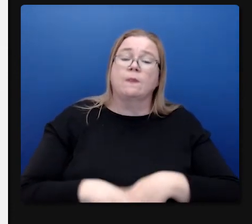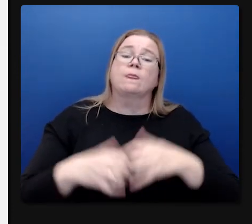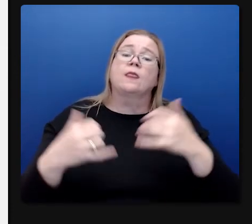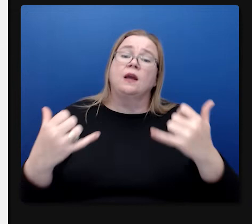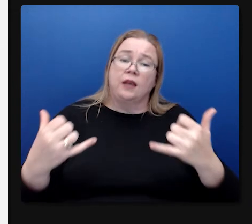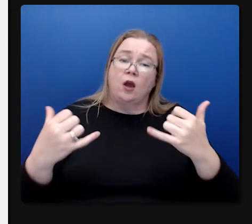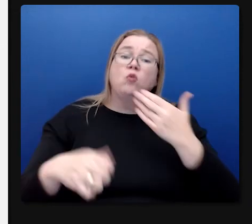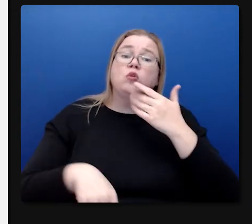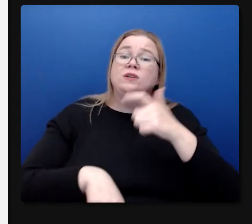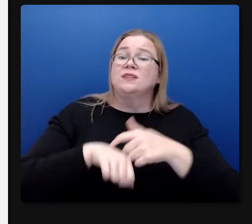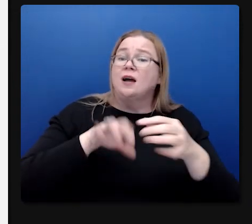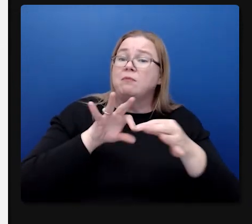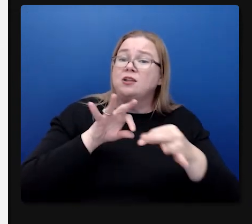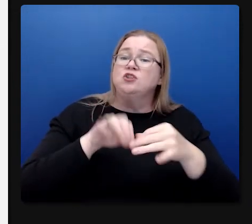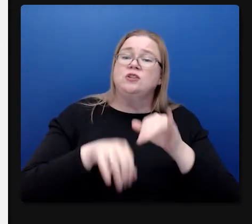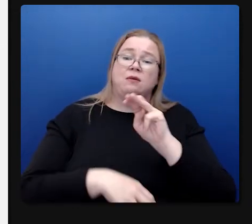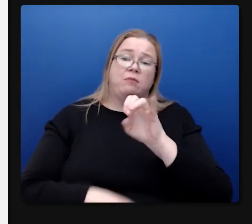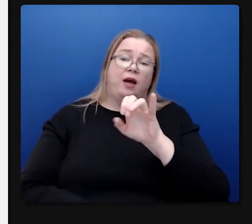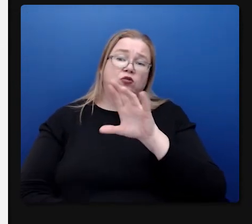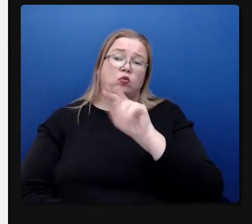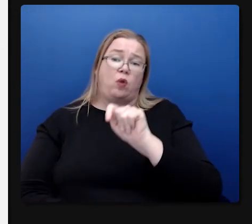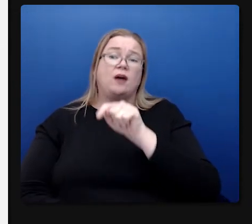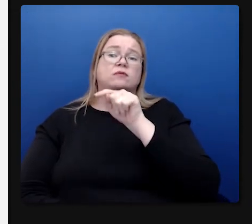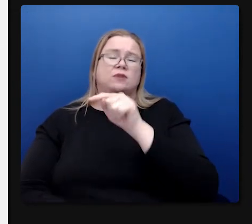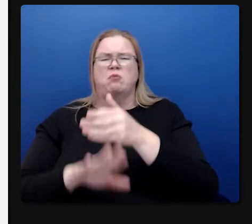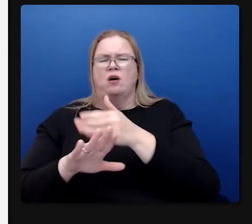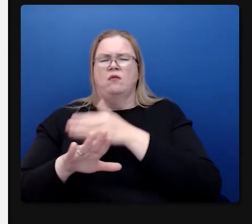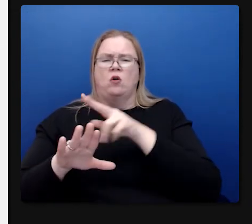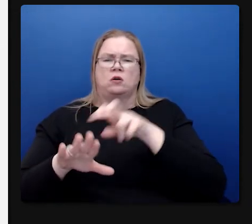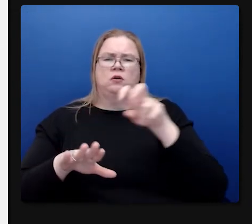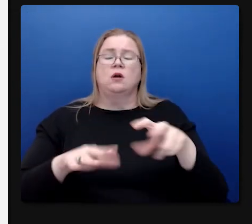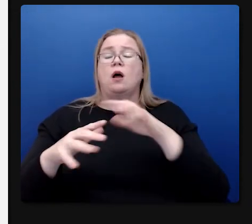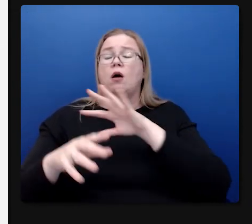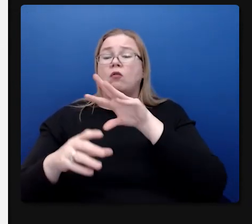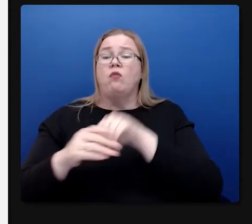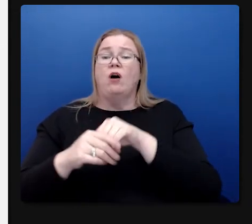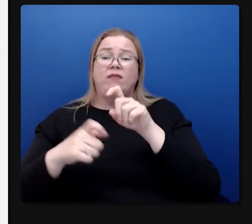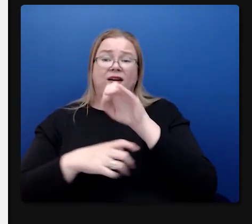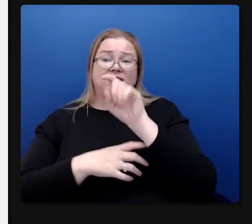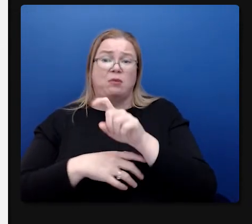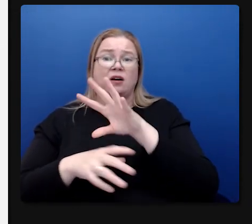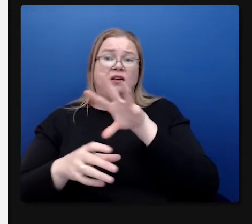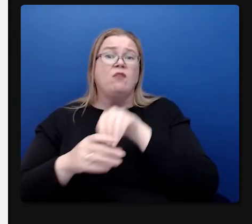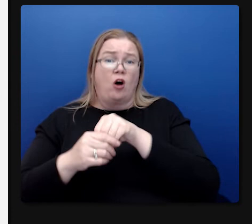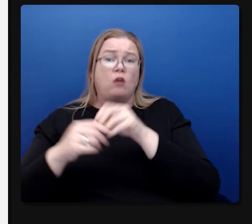It's a good time to also mention that Minecraft, before I move on, play a large part of Xbox's involvement